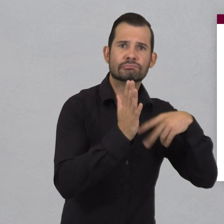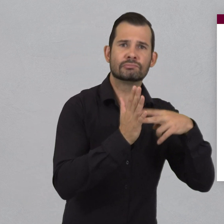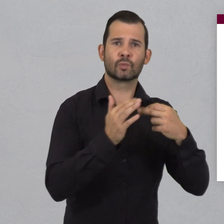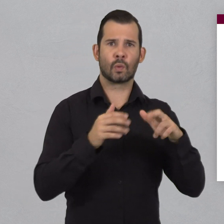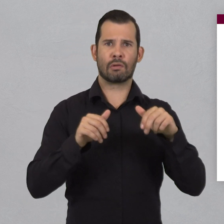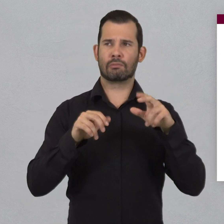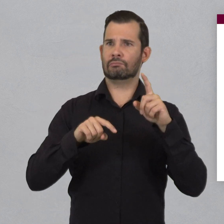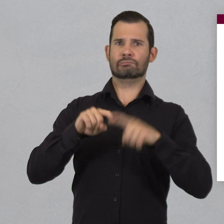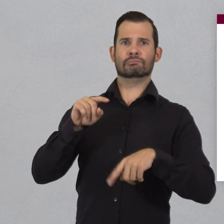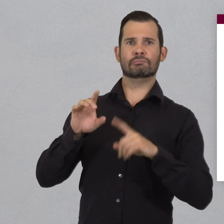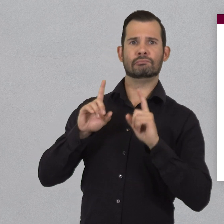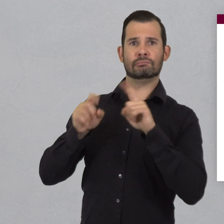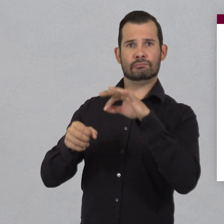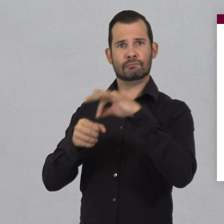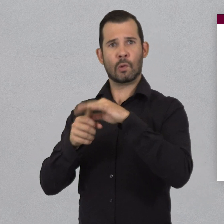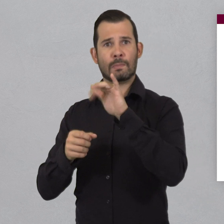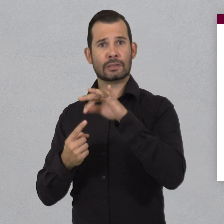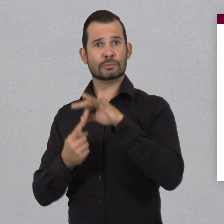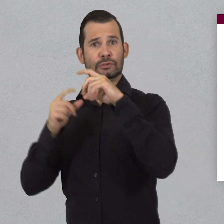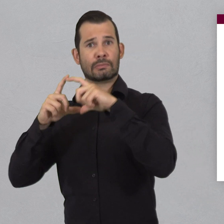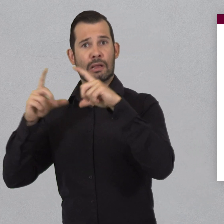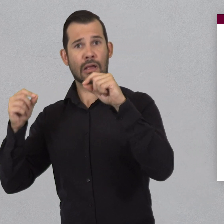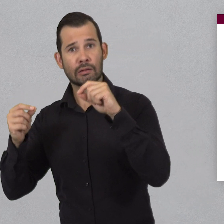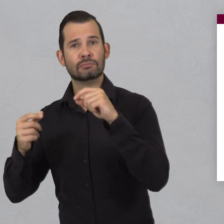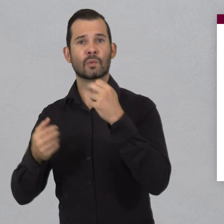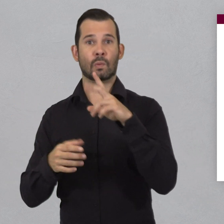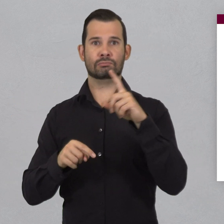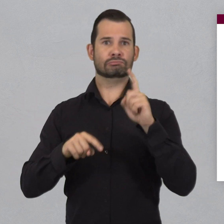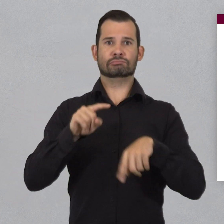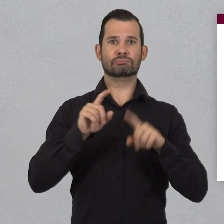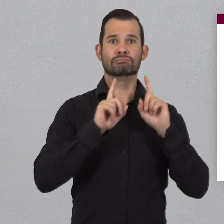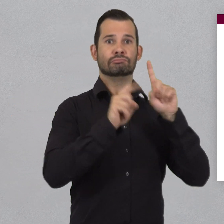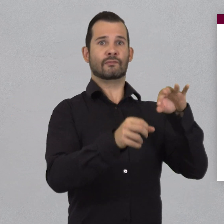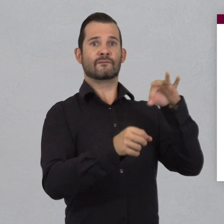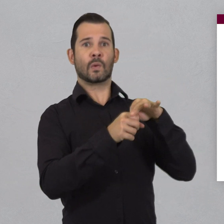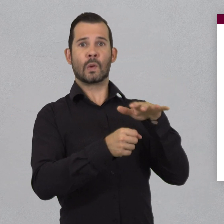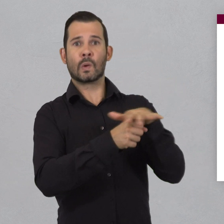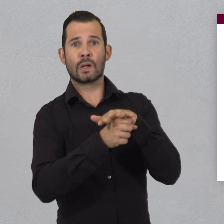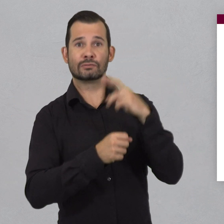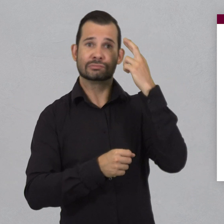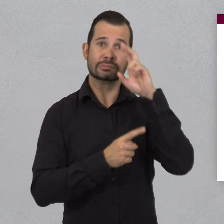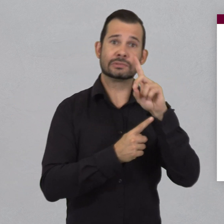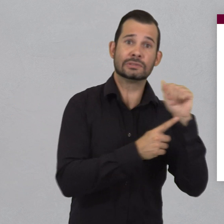unable to vote by special ballot or unable to go to a voting location because of a